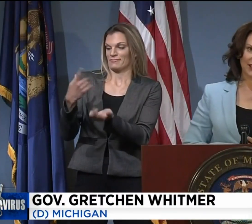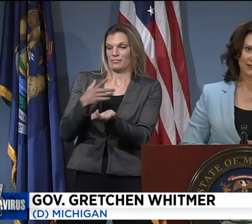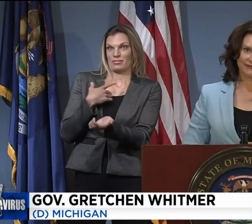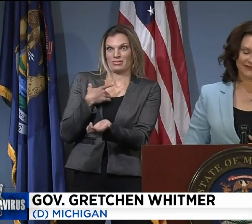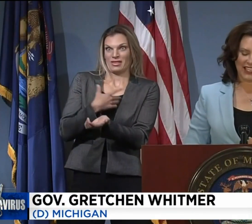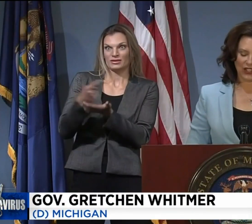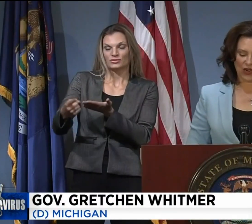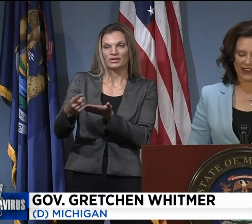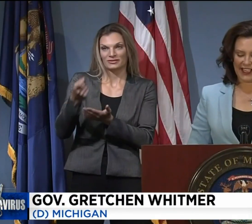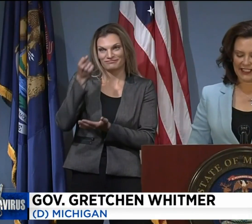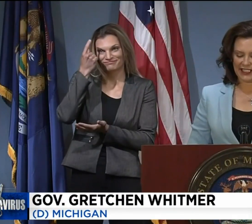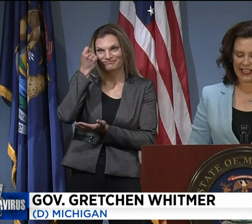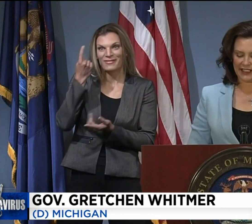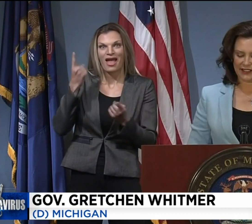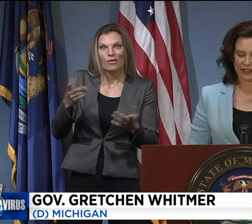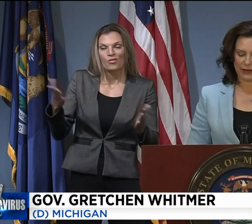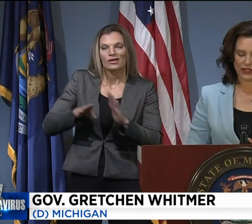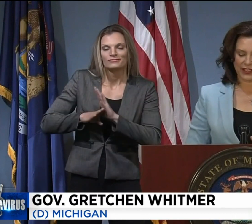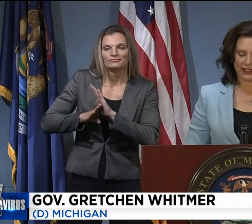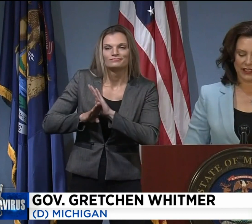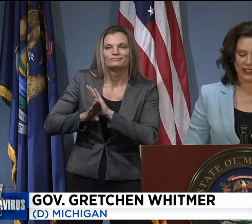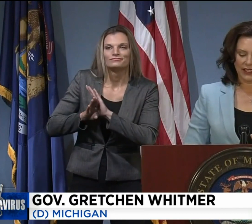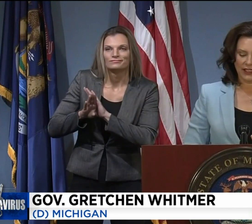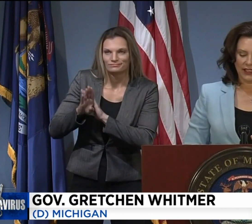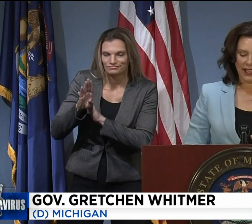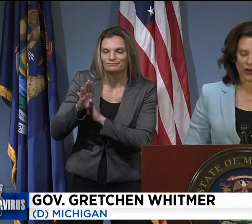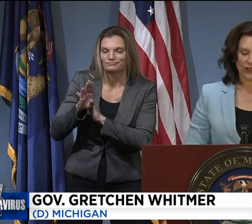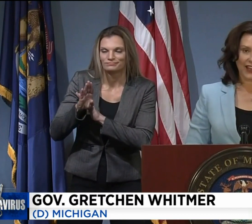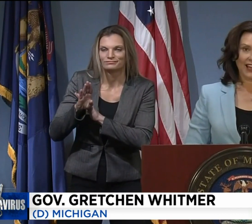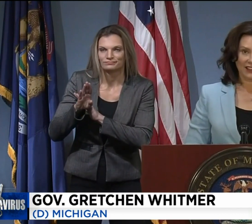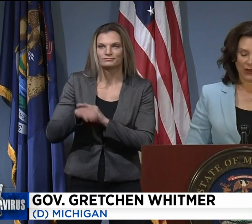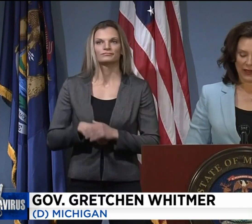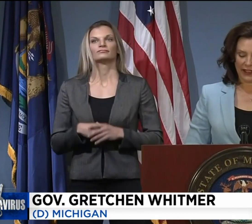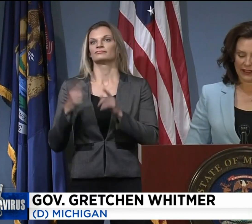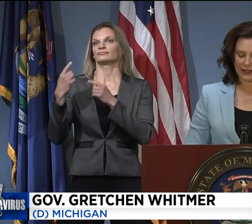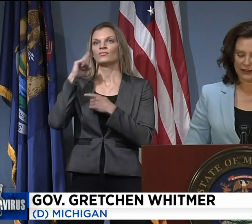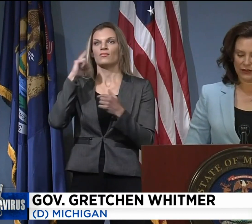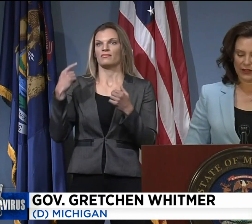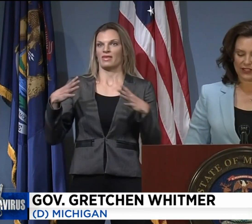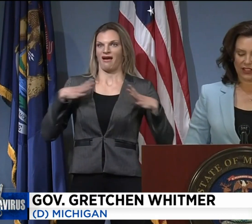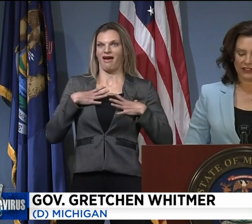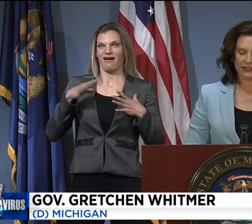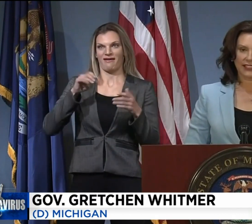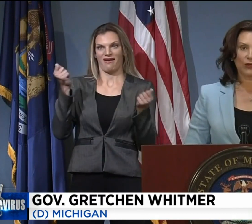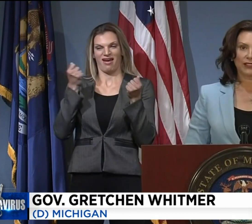OVER THE PAST WEEK WE HAVE SEEN AN UPTICK IN COVID-19 CASES IN MICHIGAN.